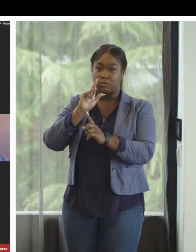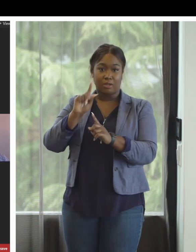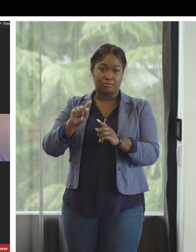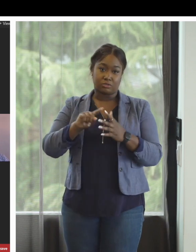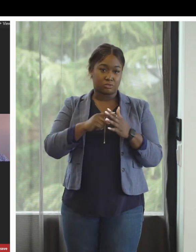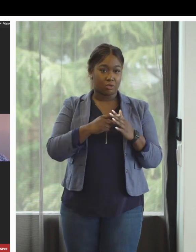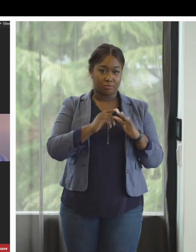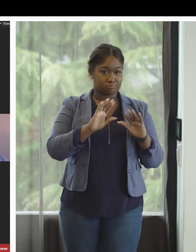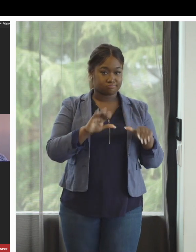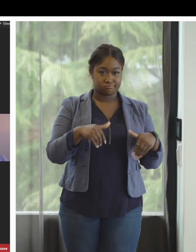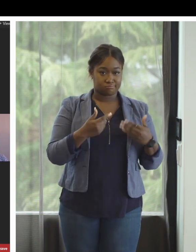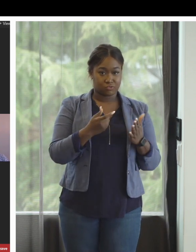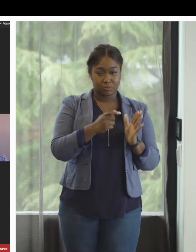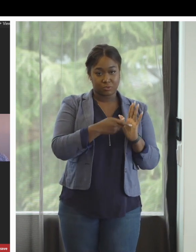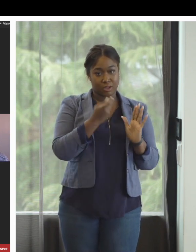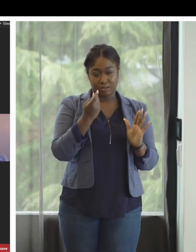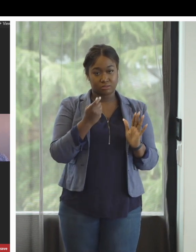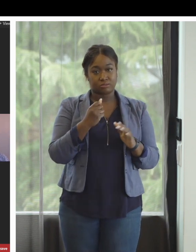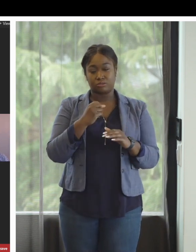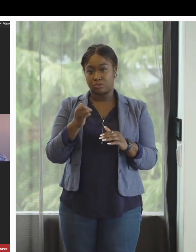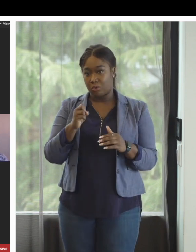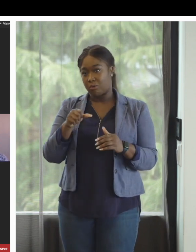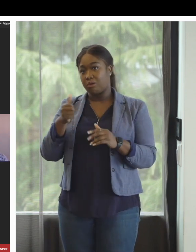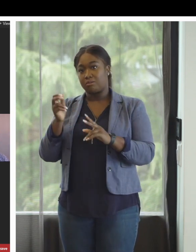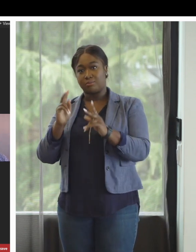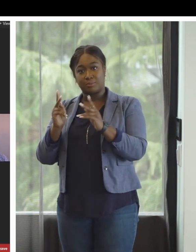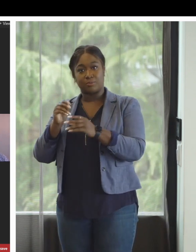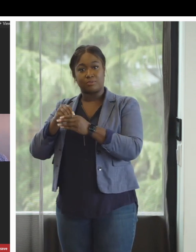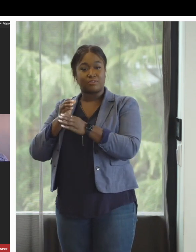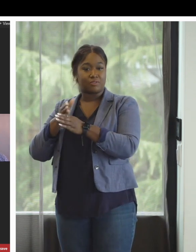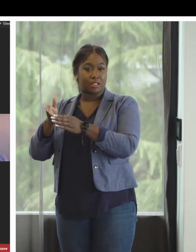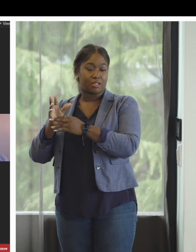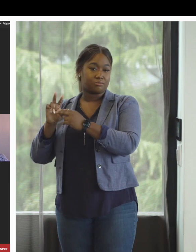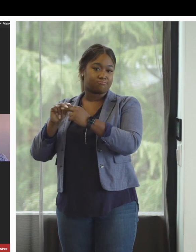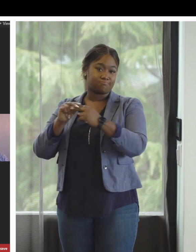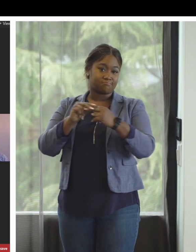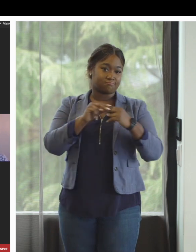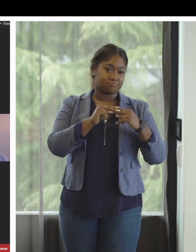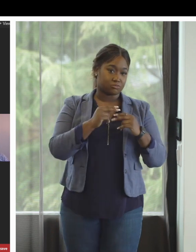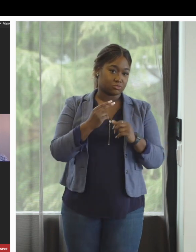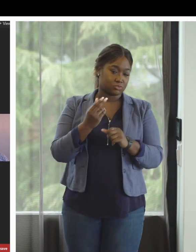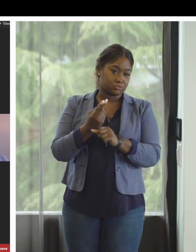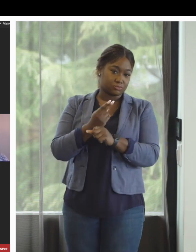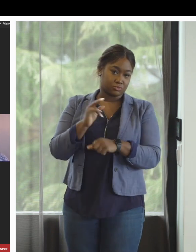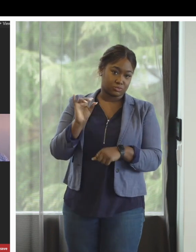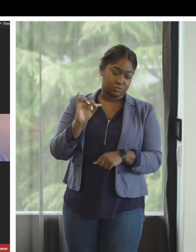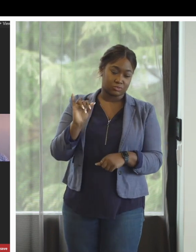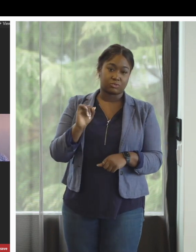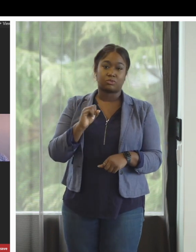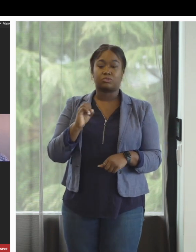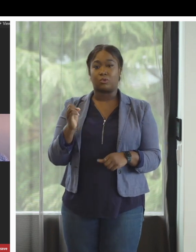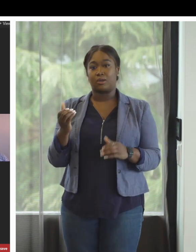the field. You know it's -- but again, just we really are